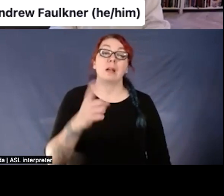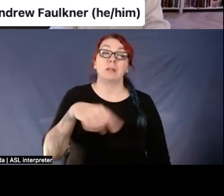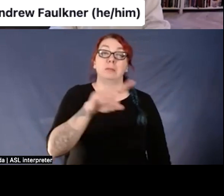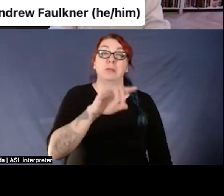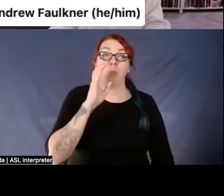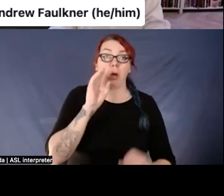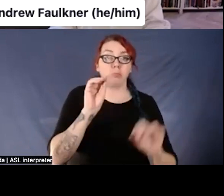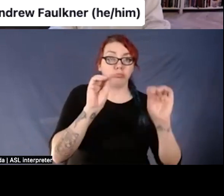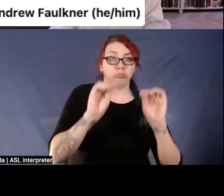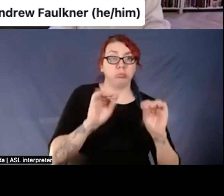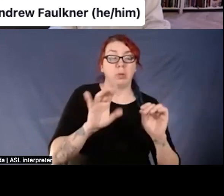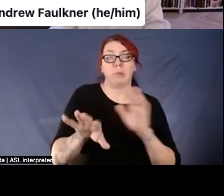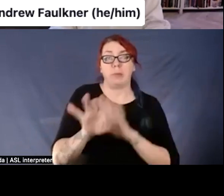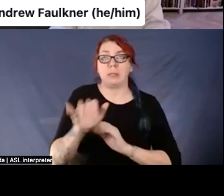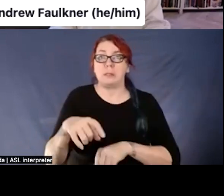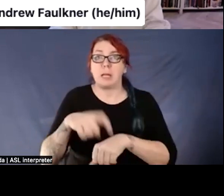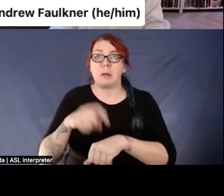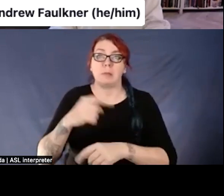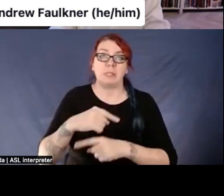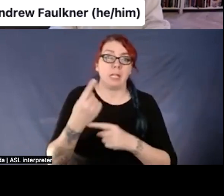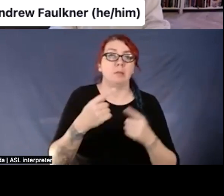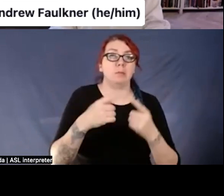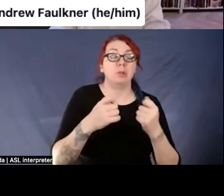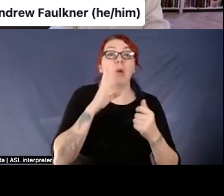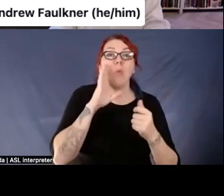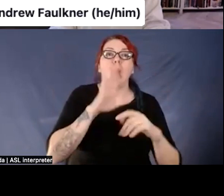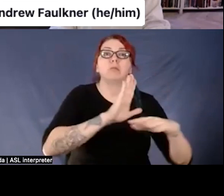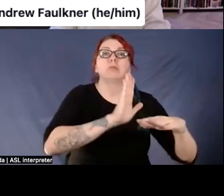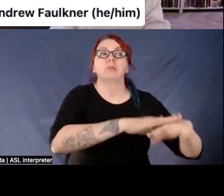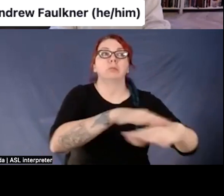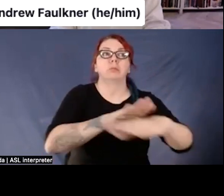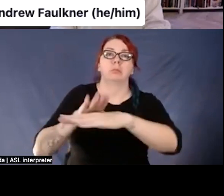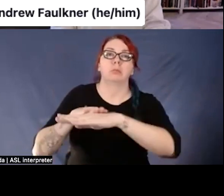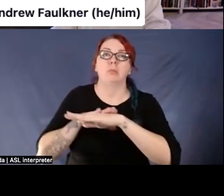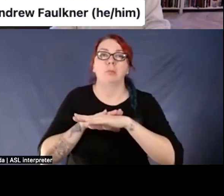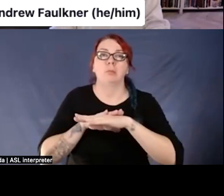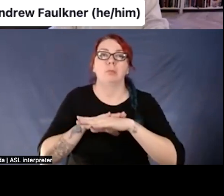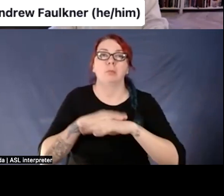her." And then that way people can make updated decisions on when they can meet with you based